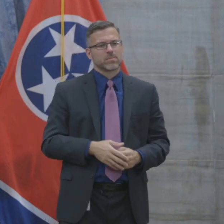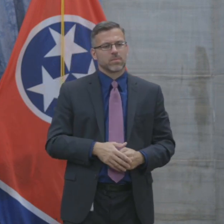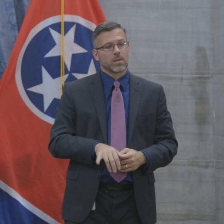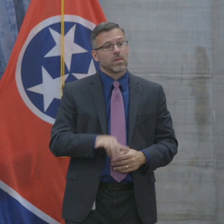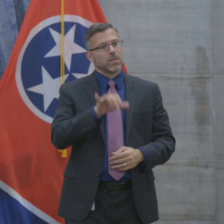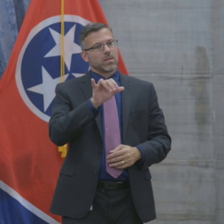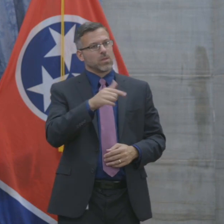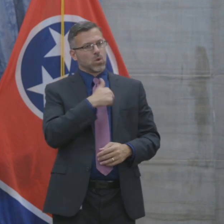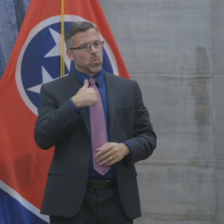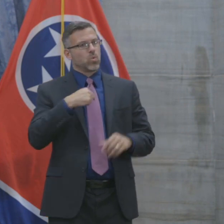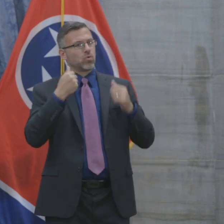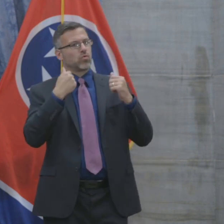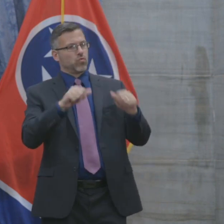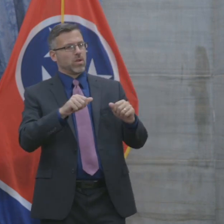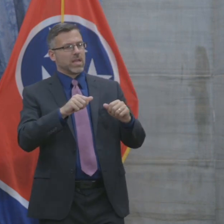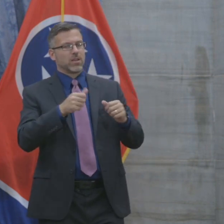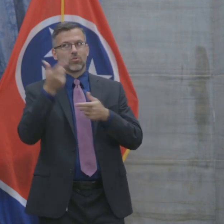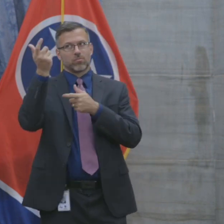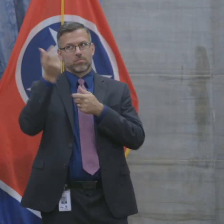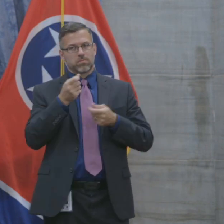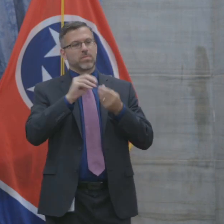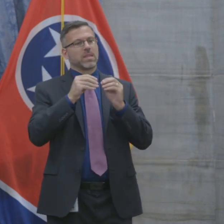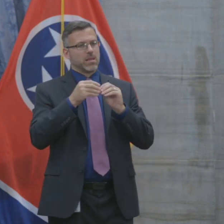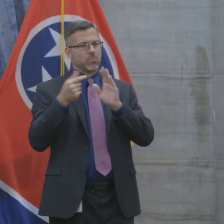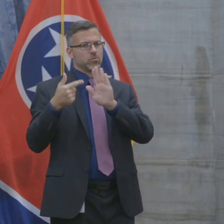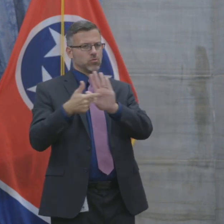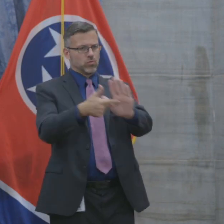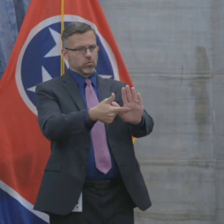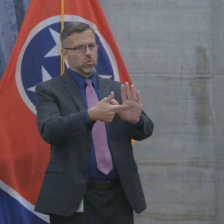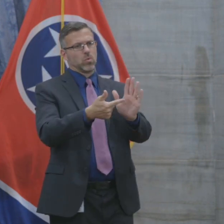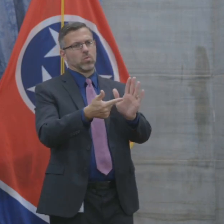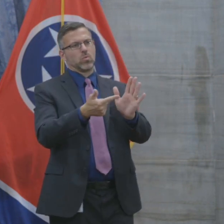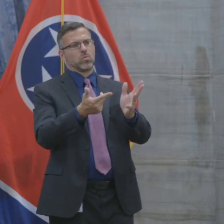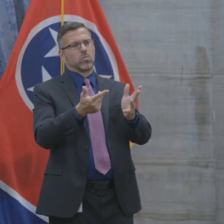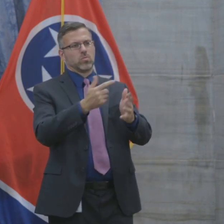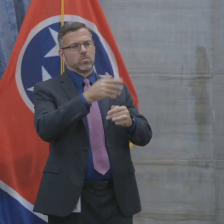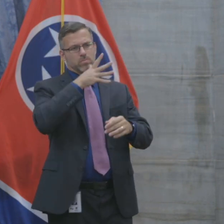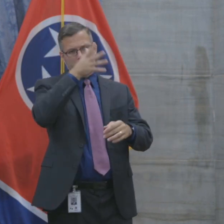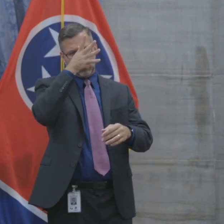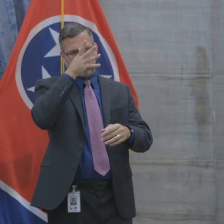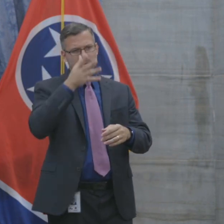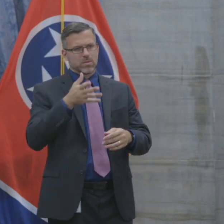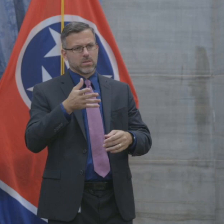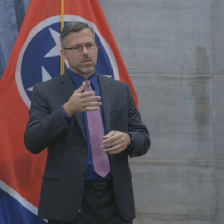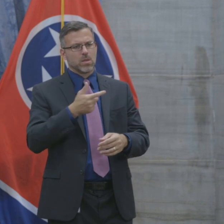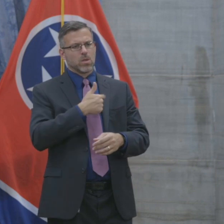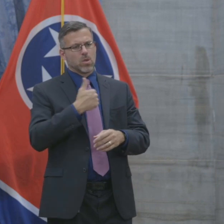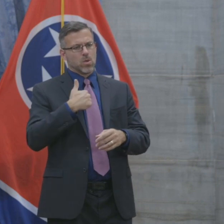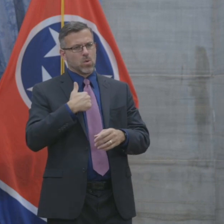Good talking to you. Going back to the question on transparency on the data, as you mentioned parents of the kids